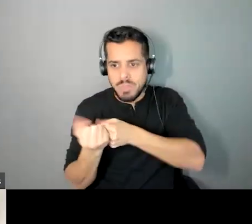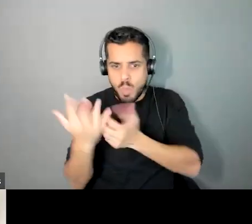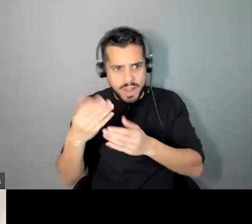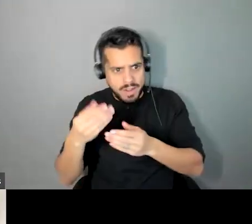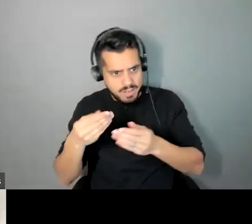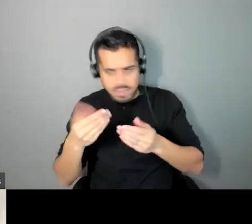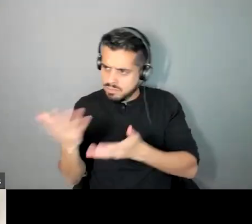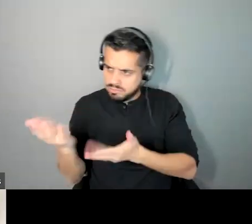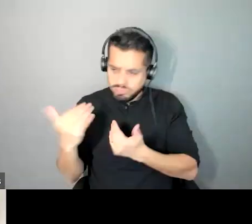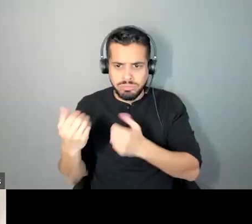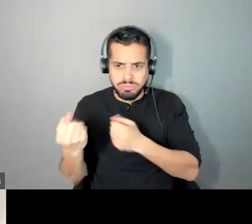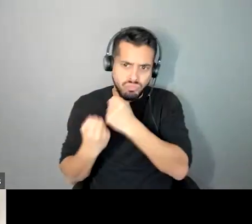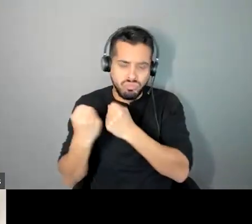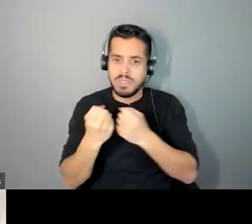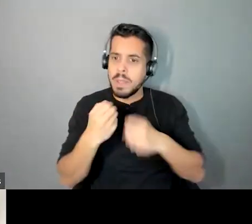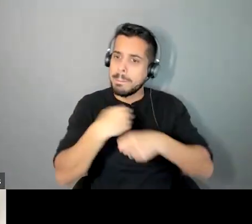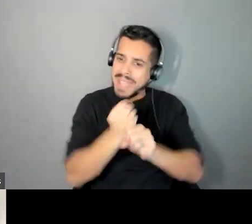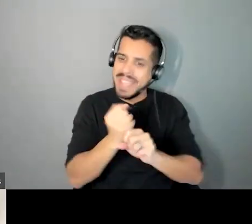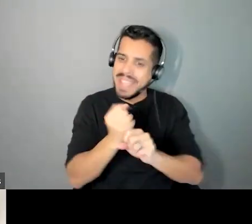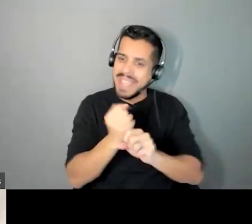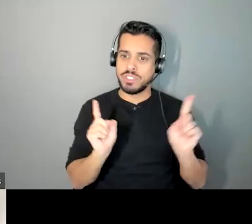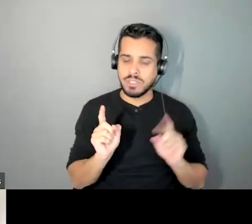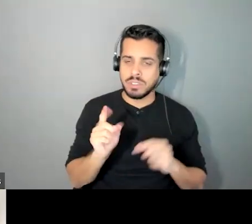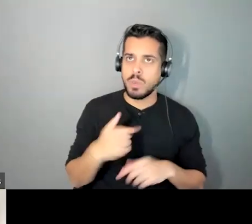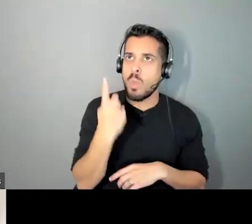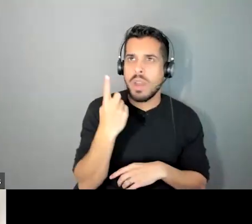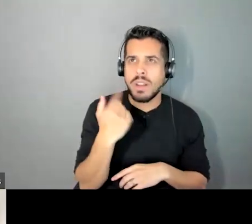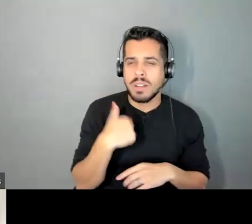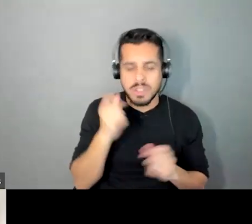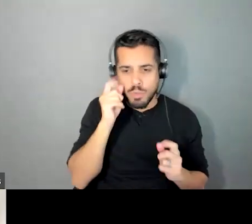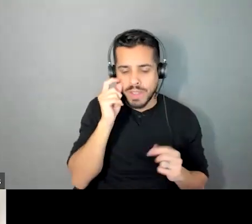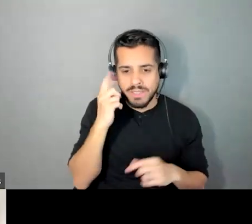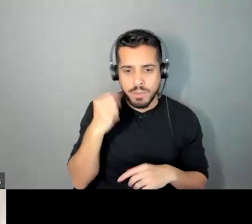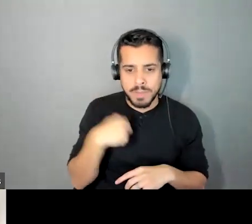So one of the more surprising things to me is, uh... like, you would think that, uh...